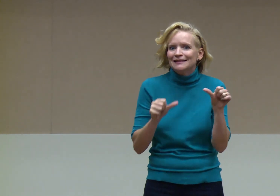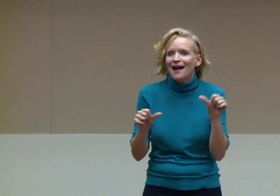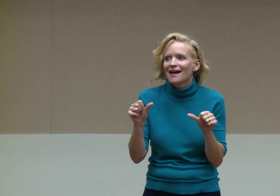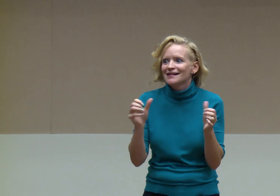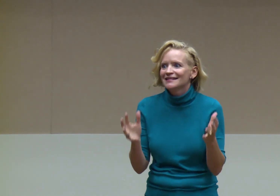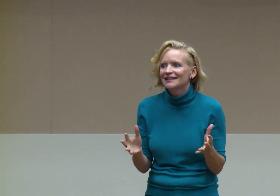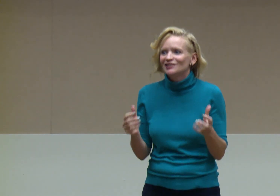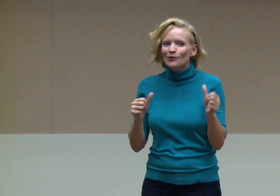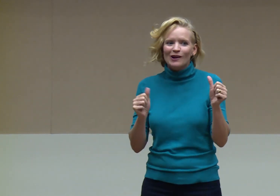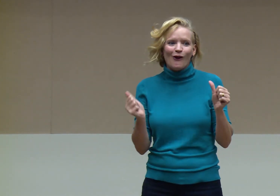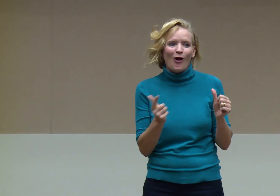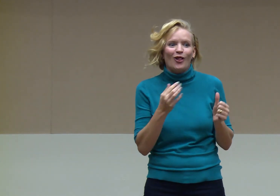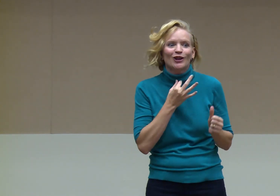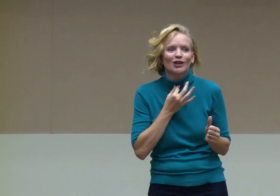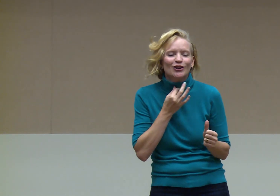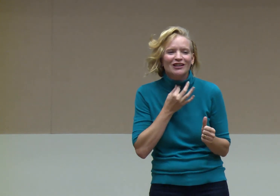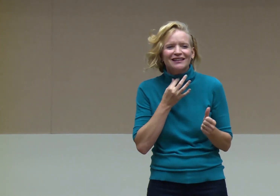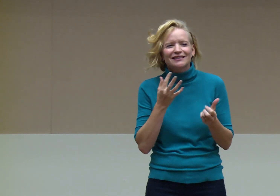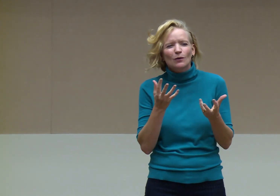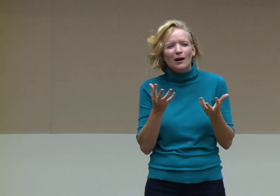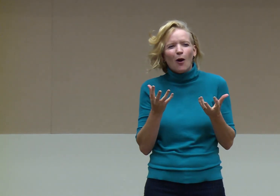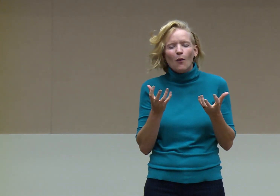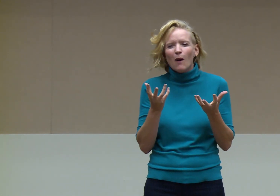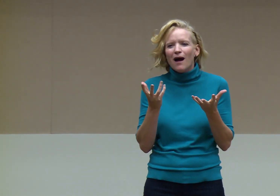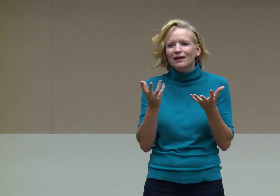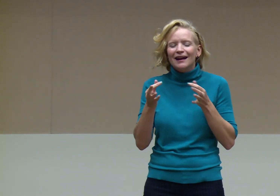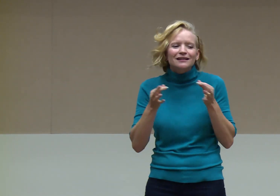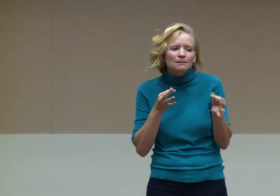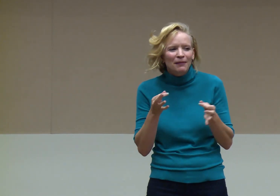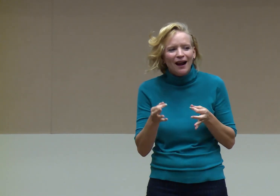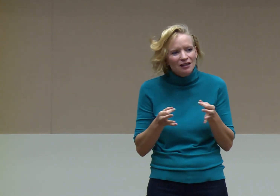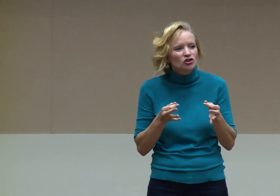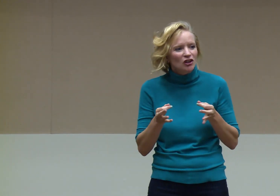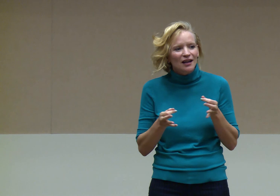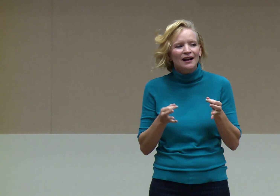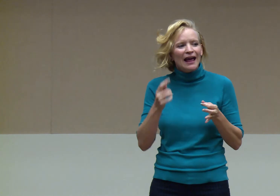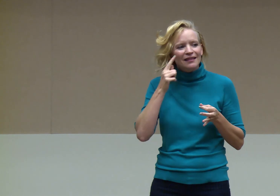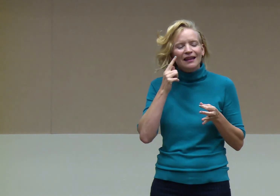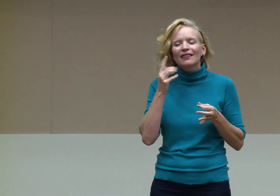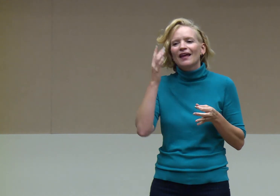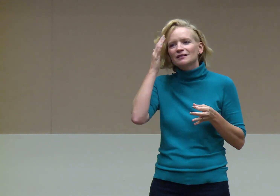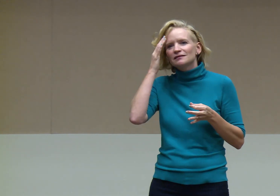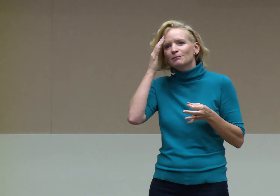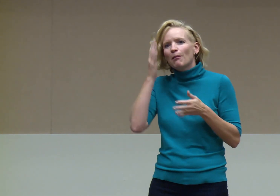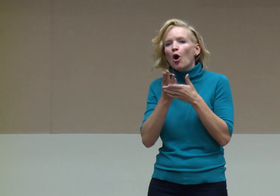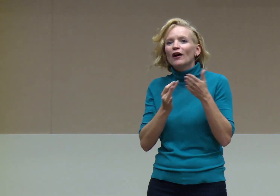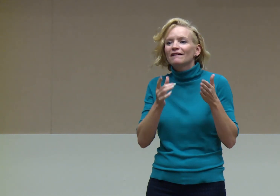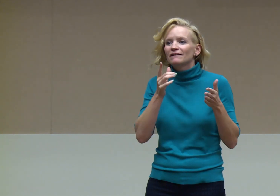But we are all scientists, we're all curious, we all want explanations.